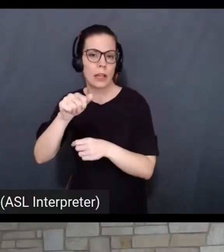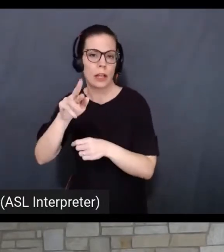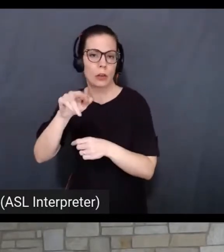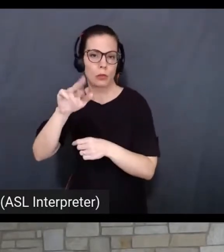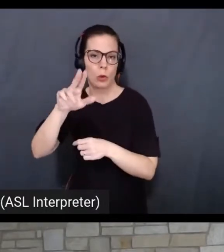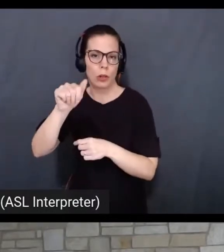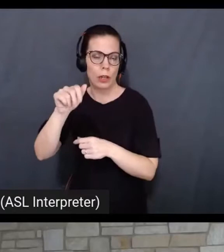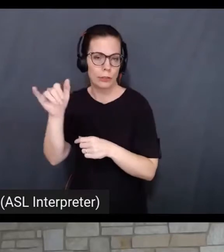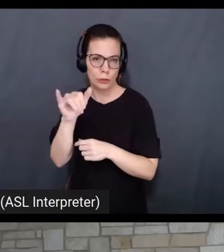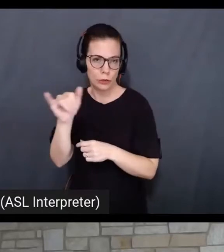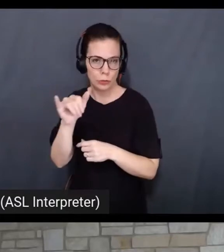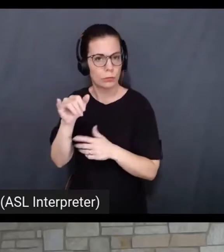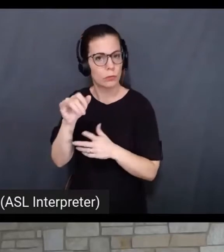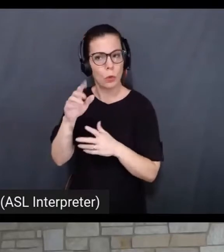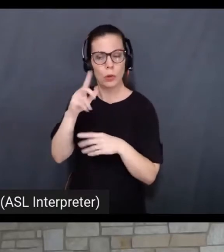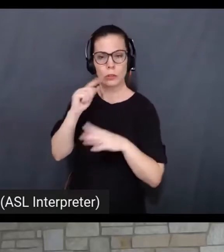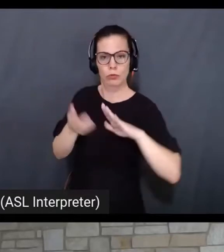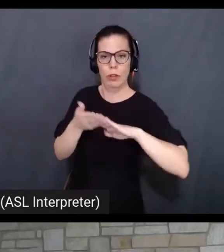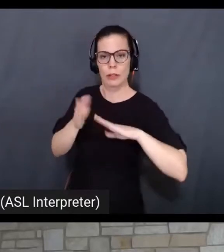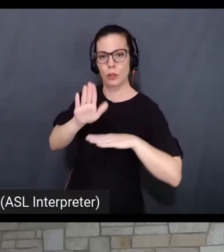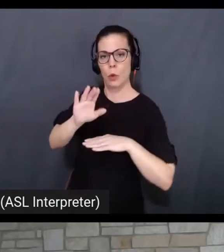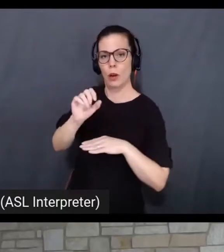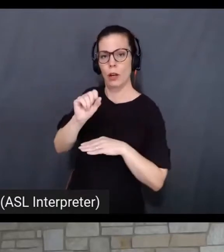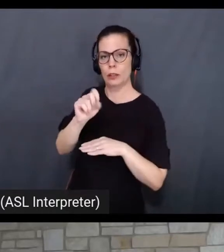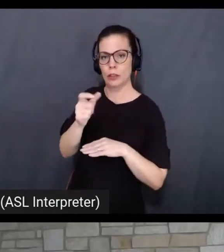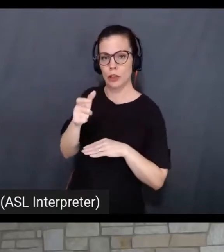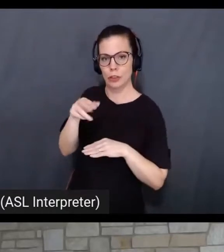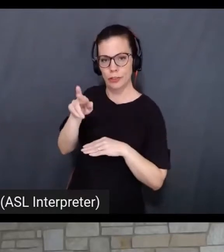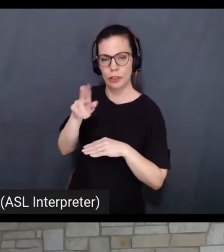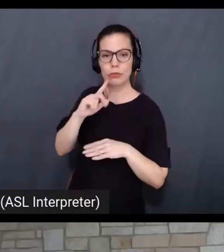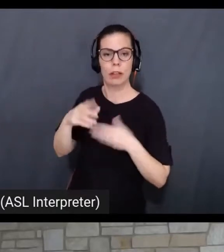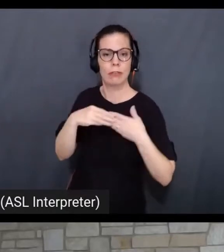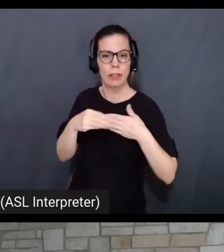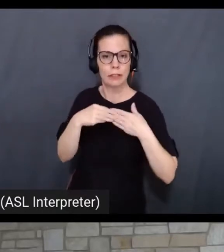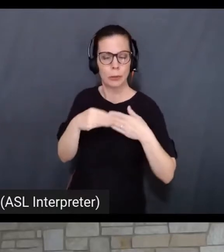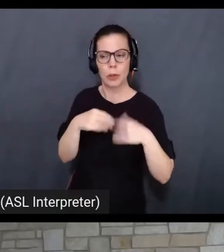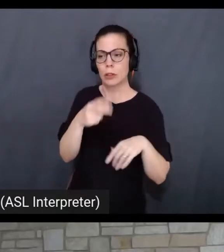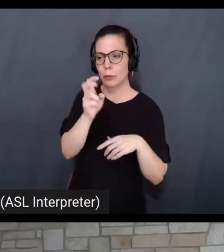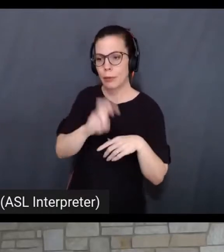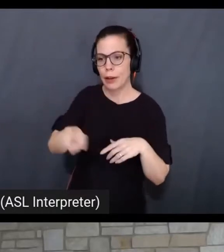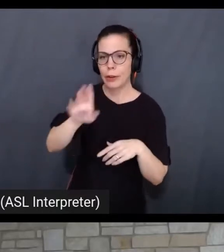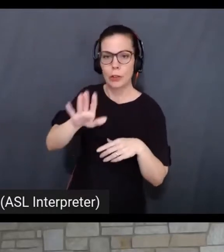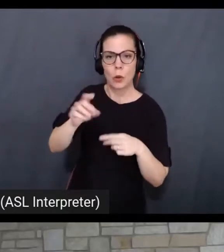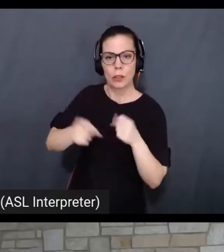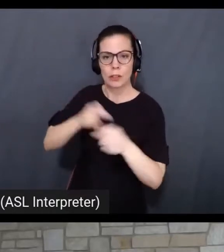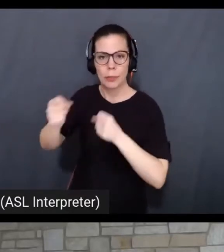So it gives a lot of flexibility, migrate at your own pace. And of course you're gonna reduce any sort of cost